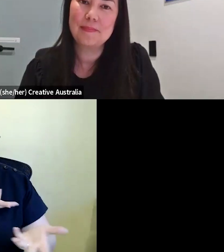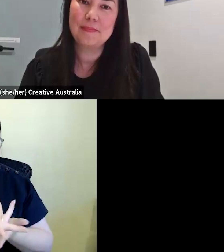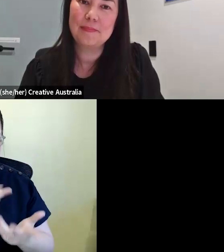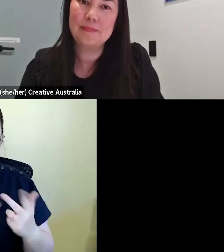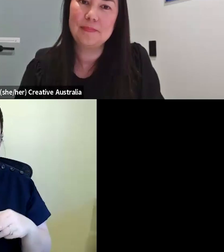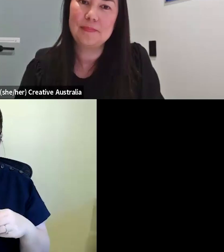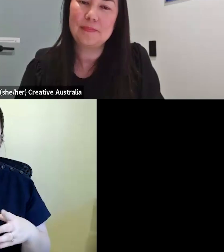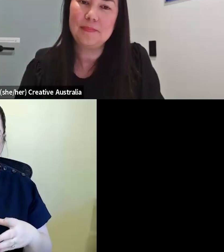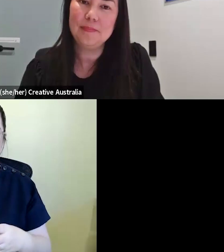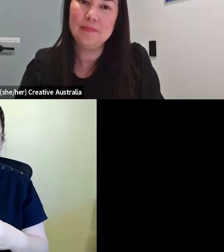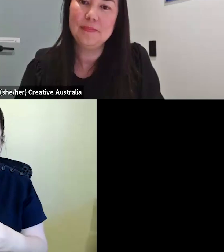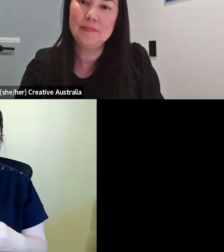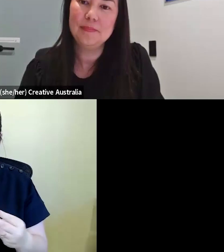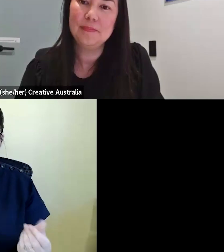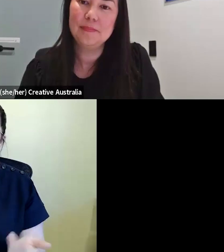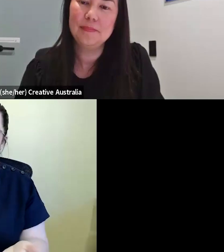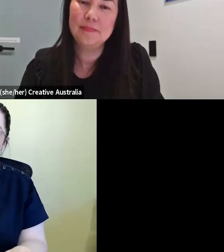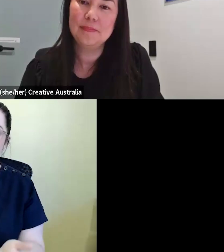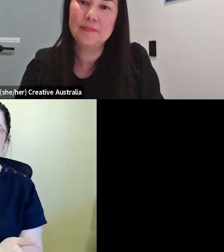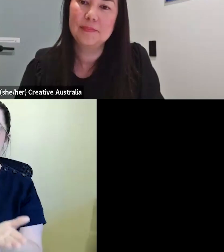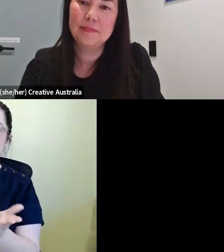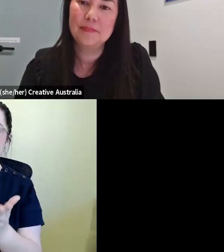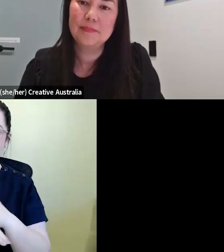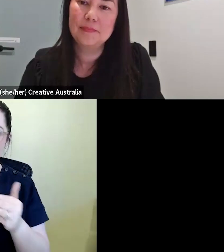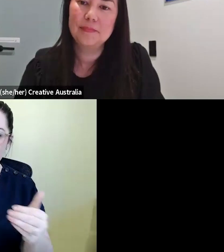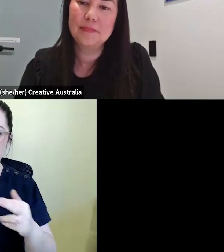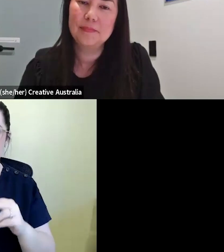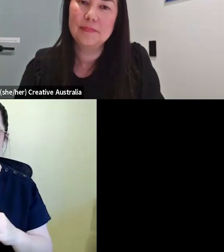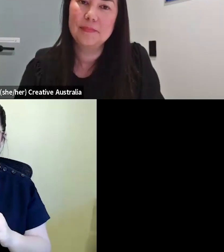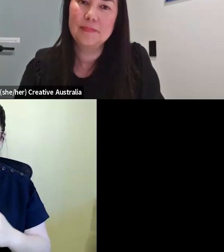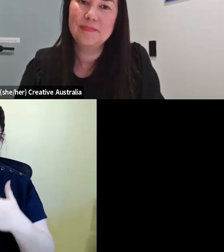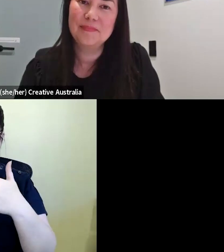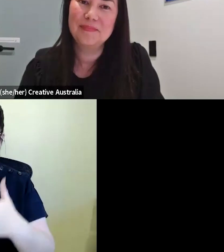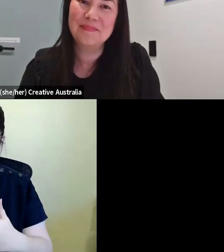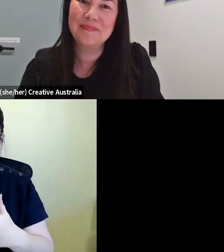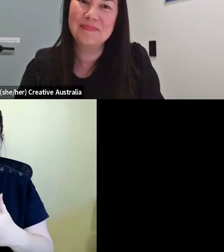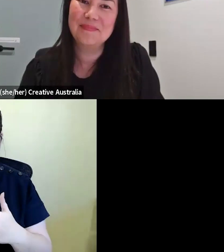Some other commissioners do include the budget at this stage, but Mikala, just to relieve your